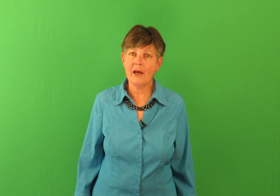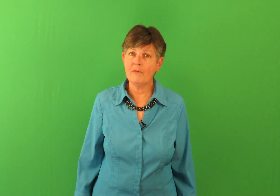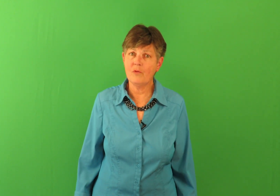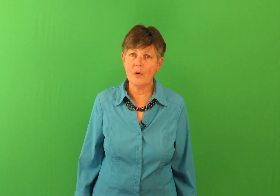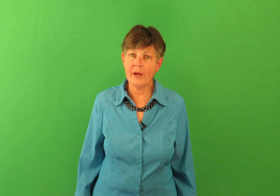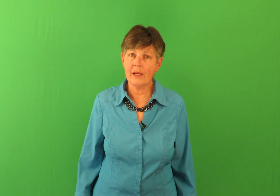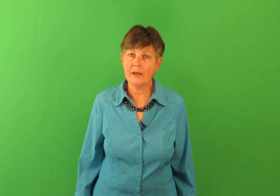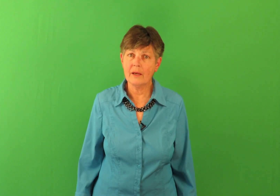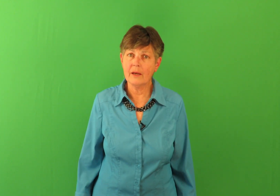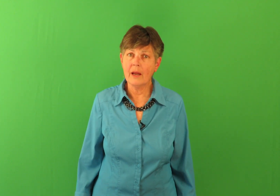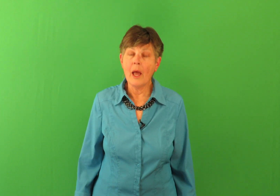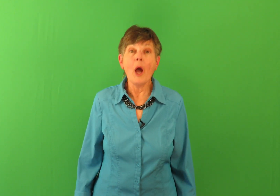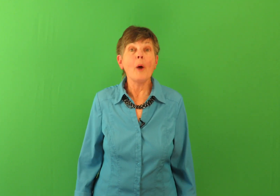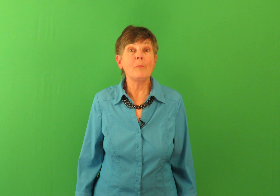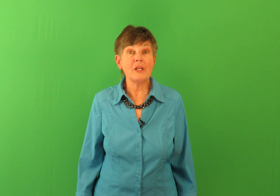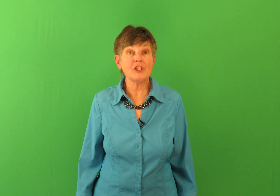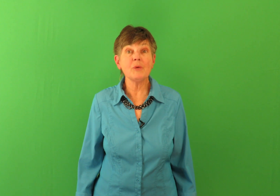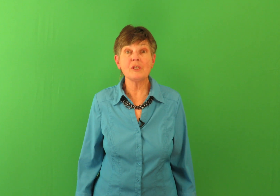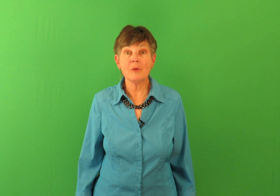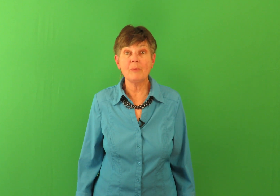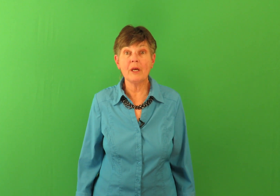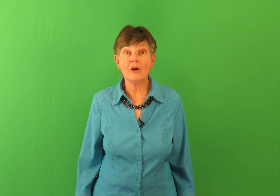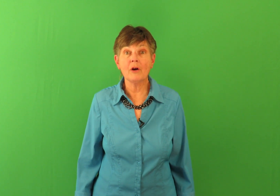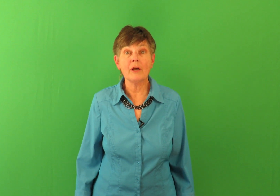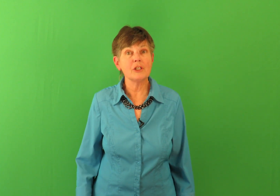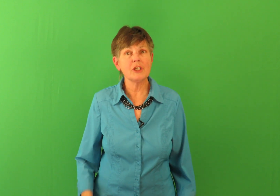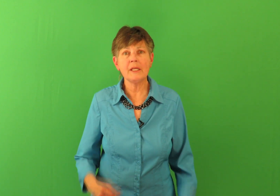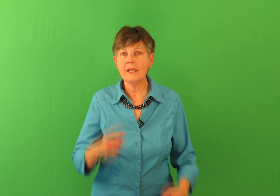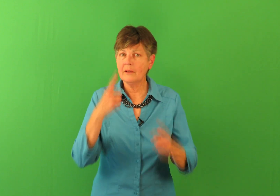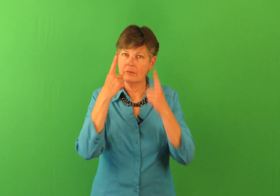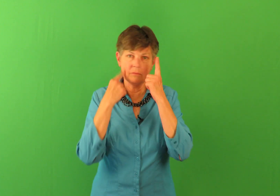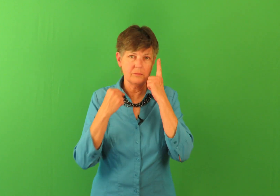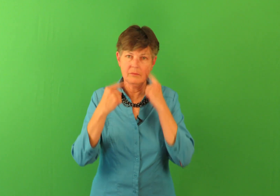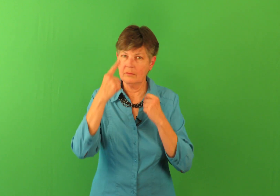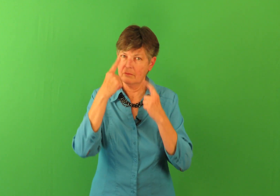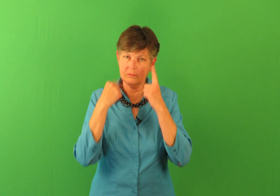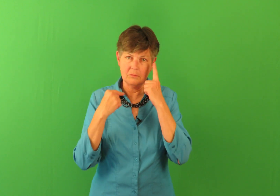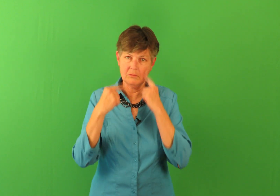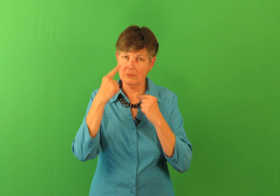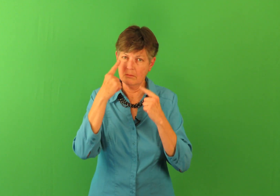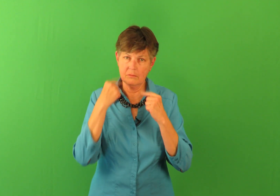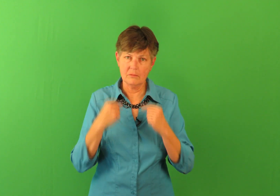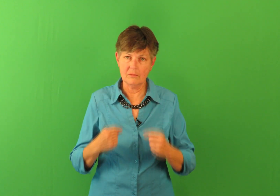up for it but she was a big girl and she didn't